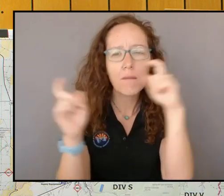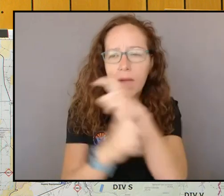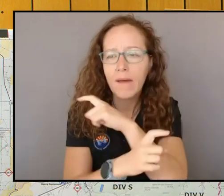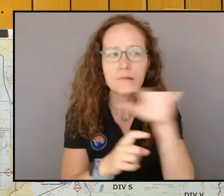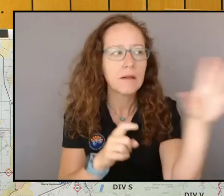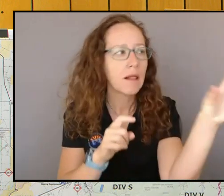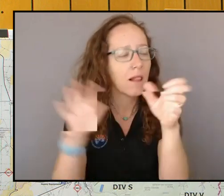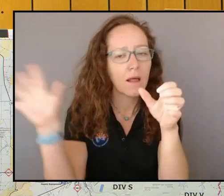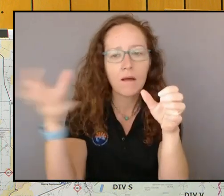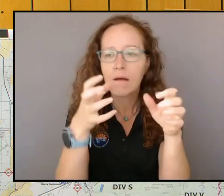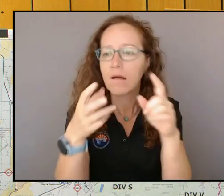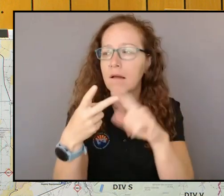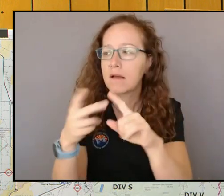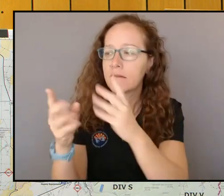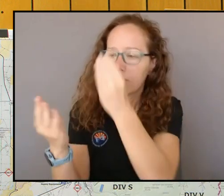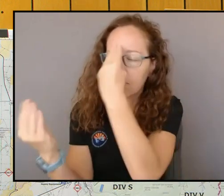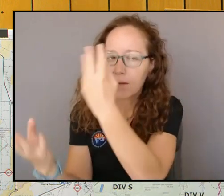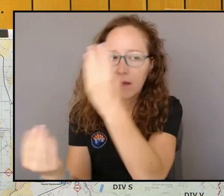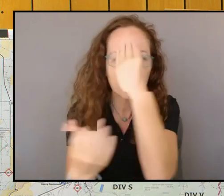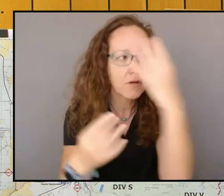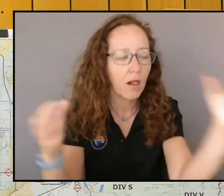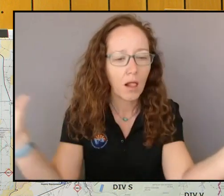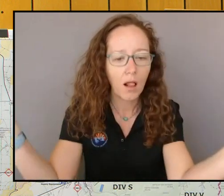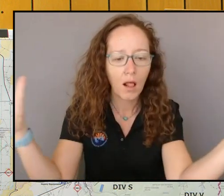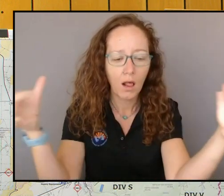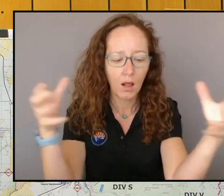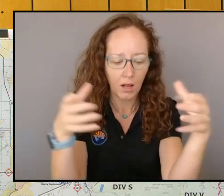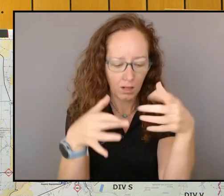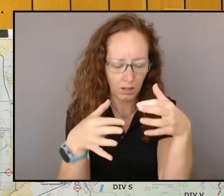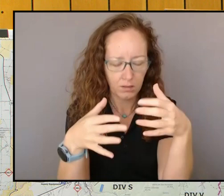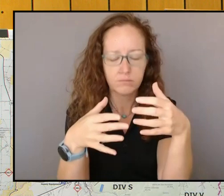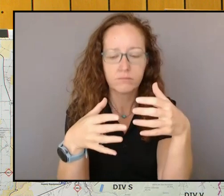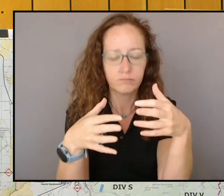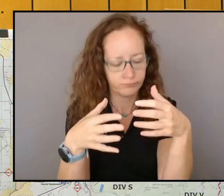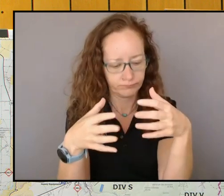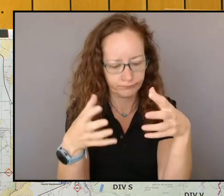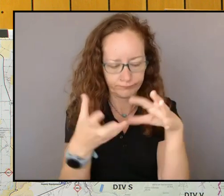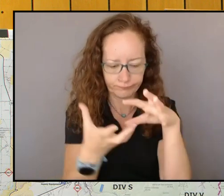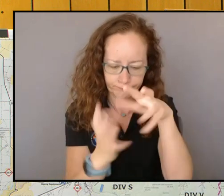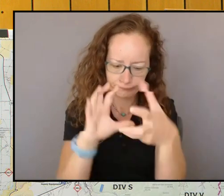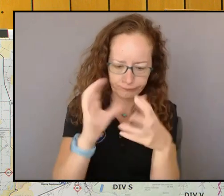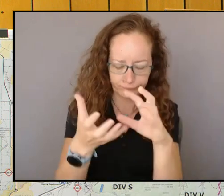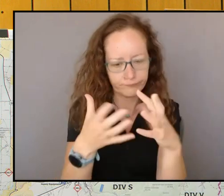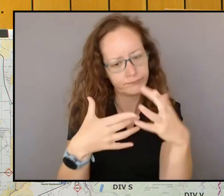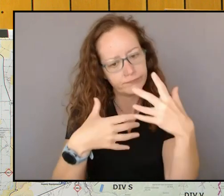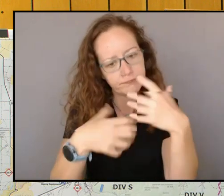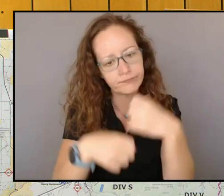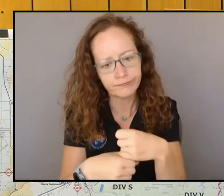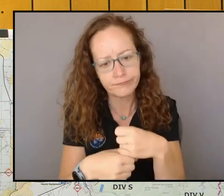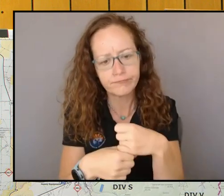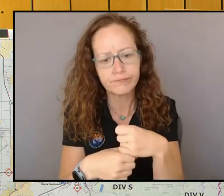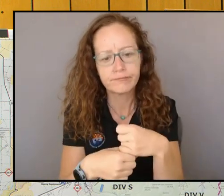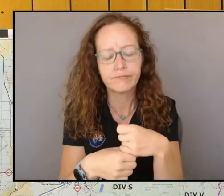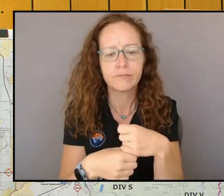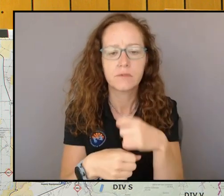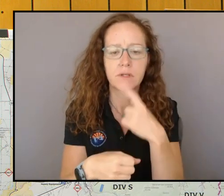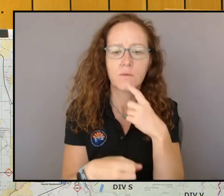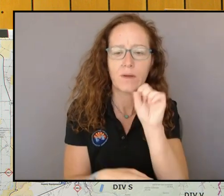and kind of distill it down to something that is simple enough to repeat over and over again and to make sure that it